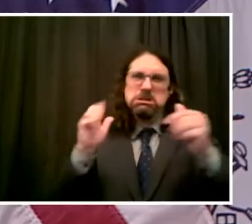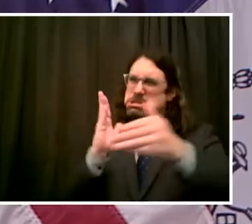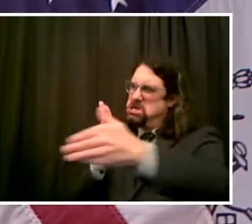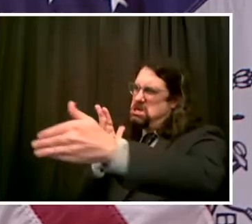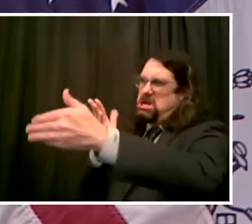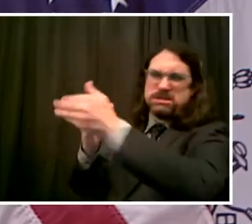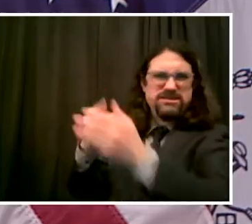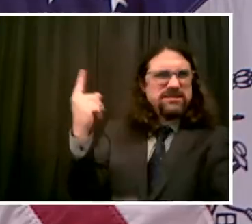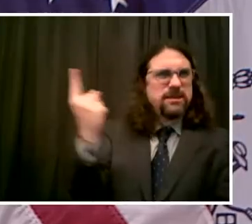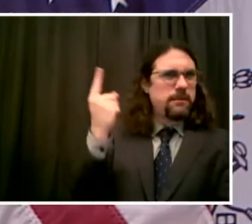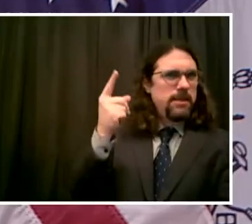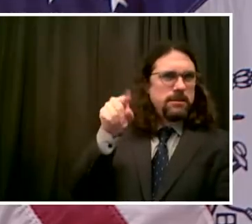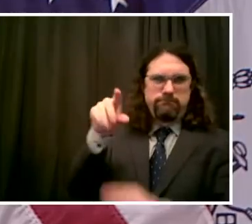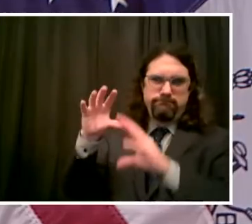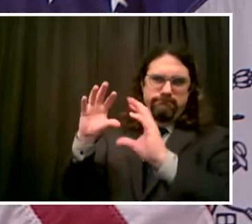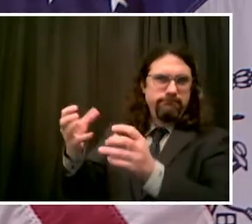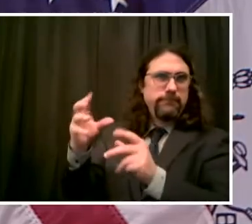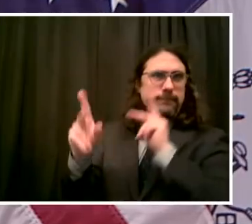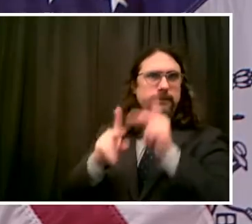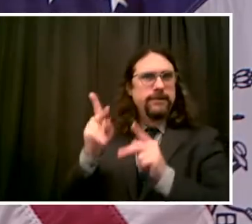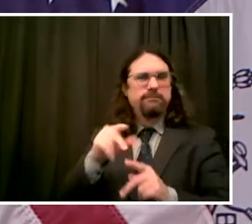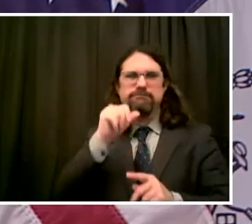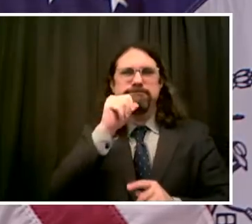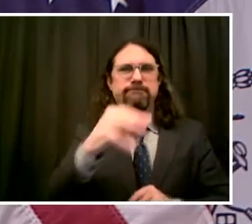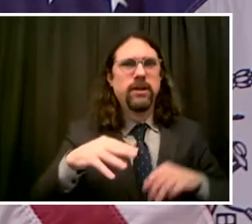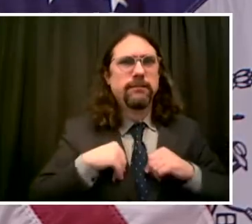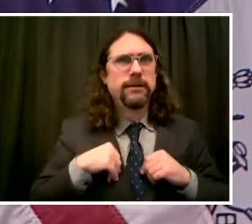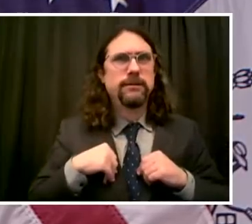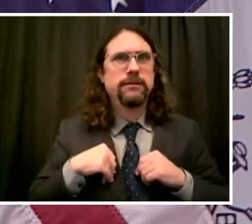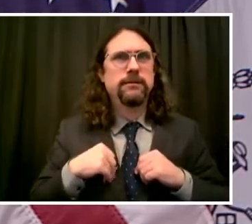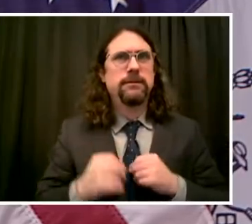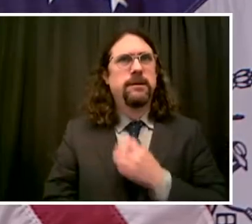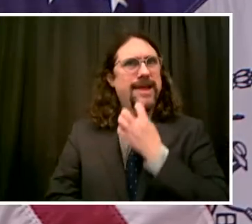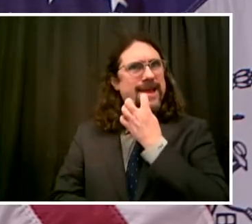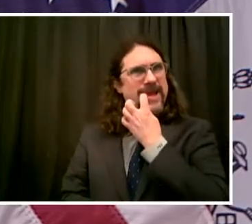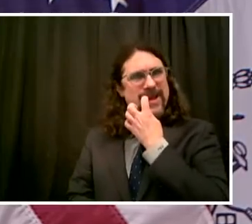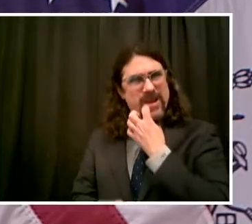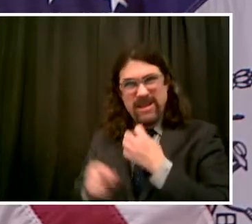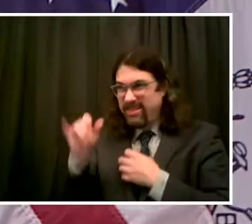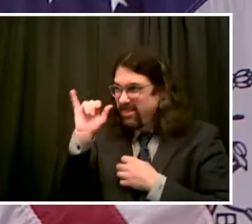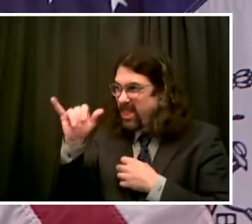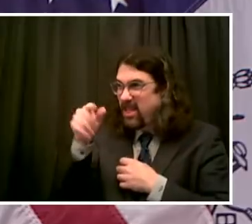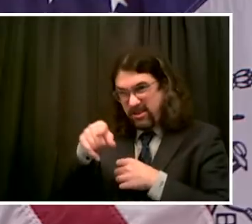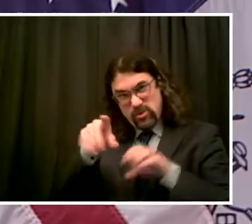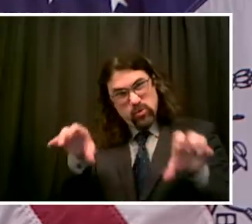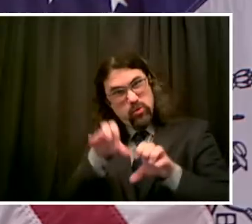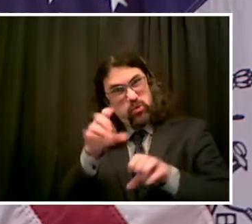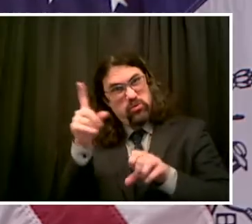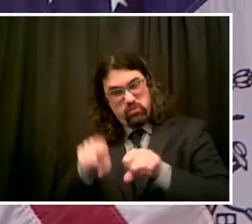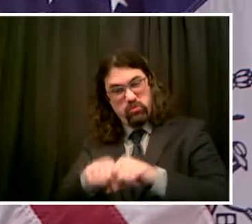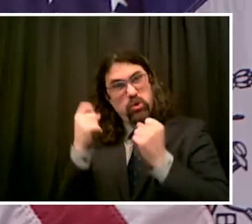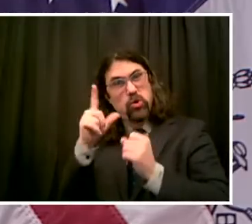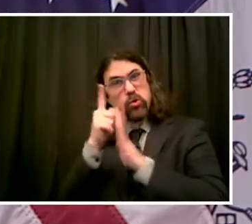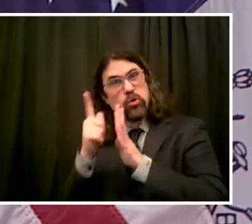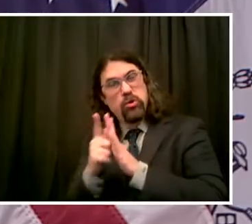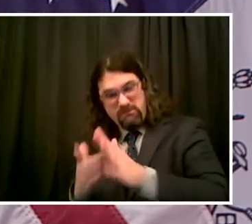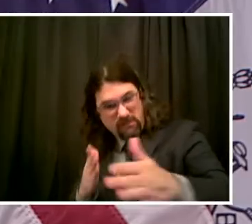ARE ACCEPTABLE IN NEW YORK CITY.